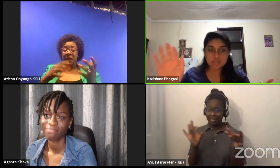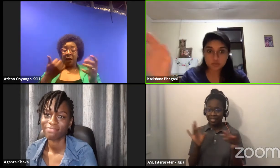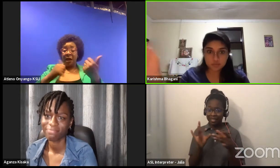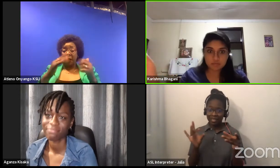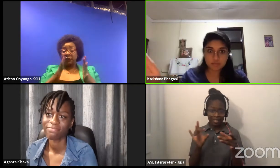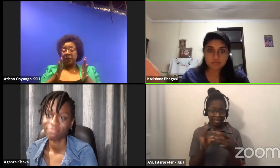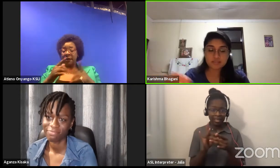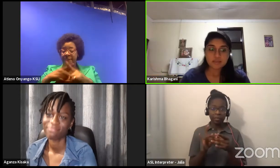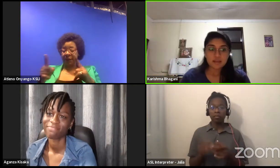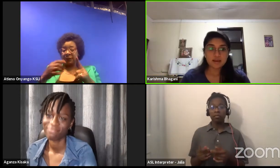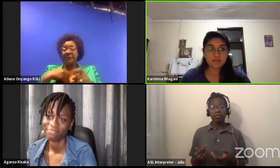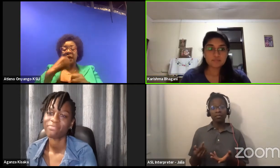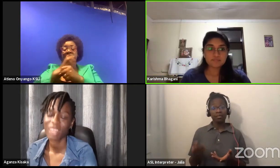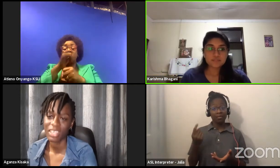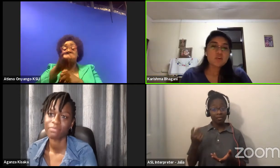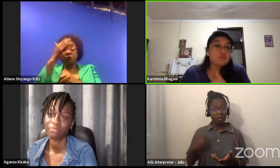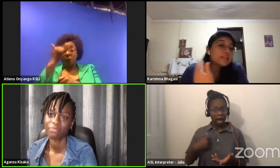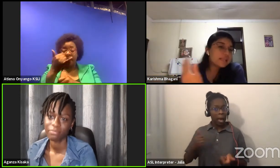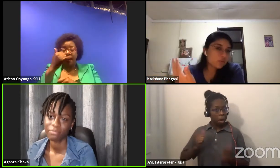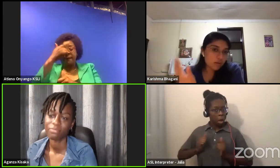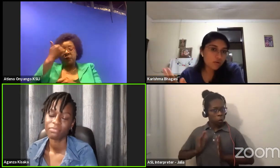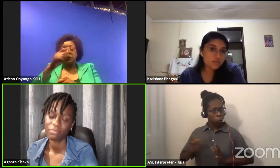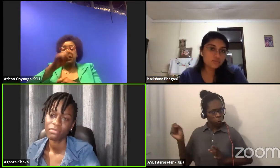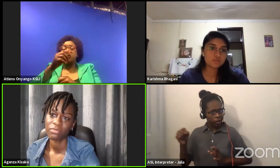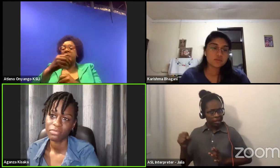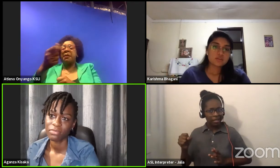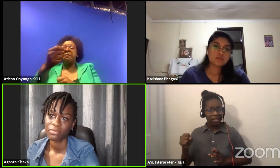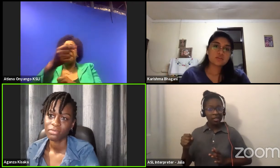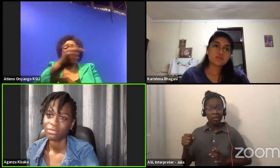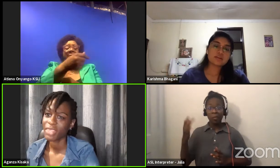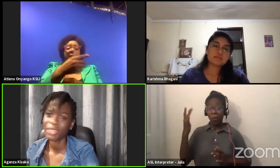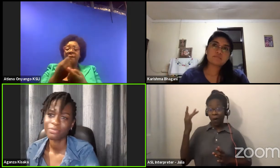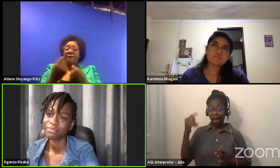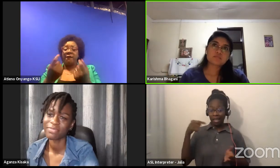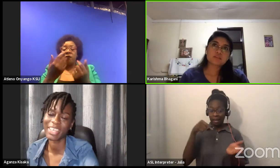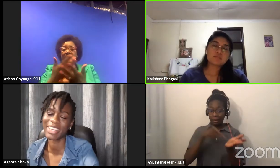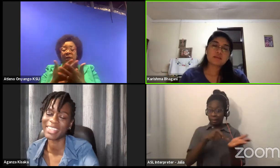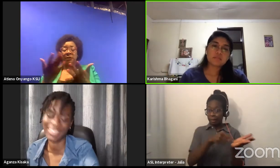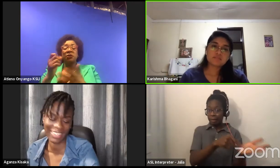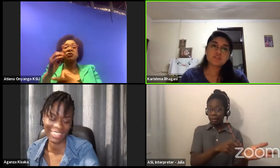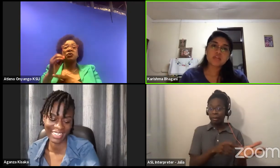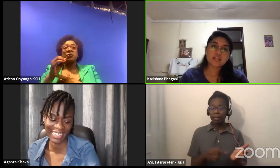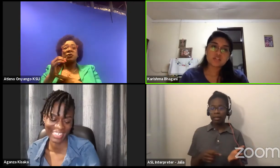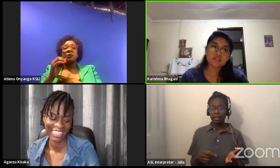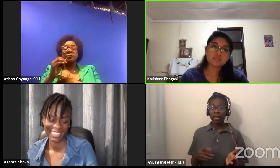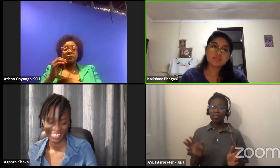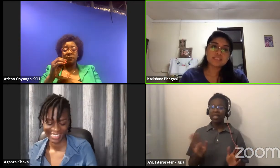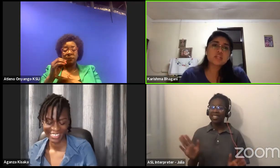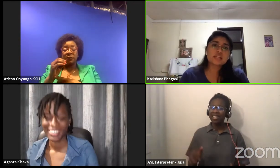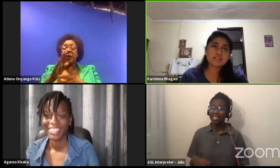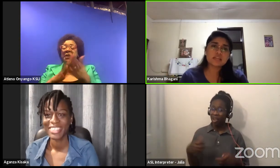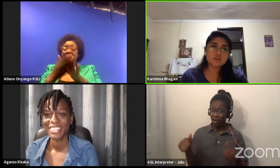because I need to pay the bills, it's not really what I wanna do, you know? And it becomes very challenging, particularly, you know